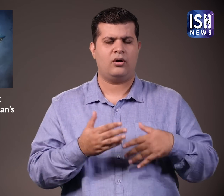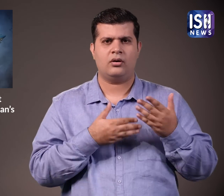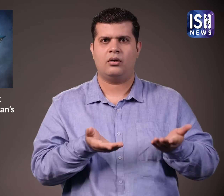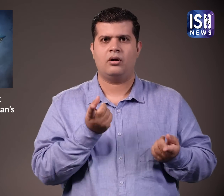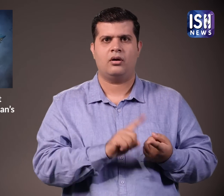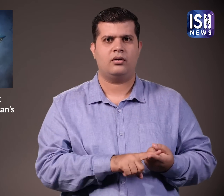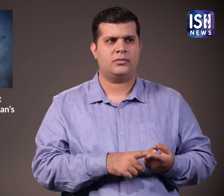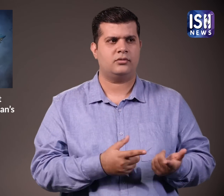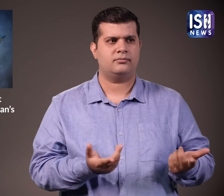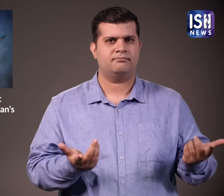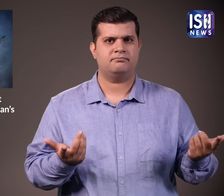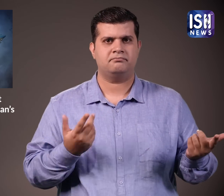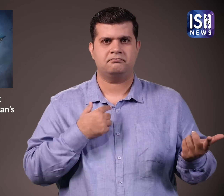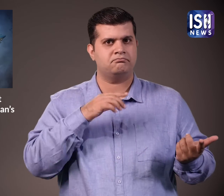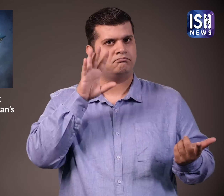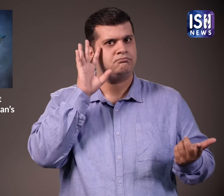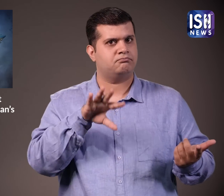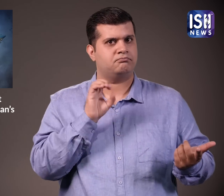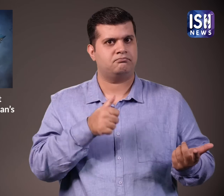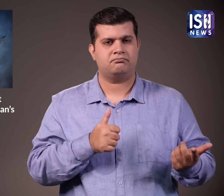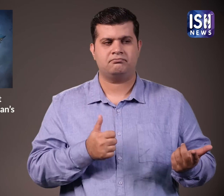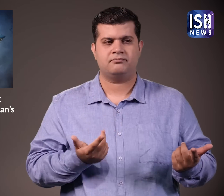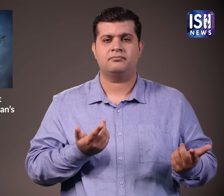They fail to understand why he committed suicide.